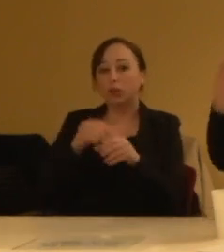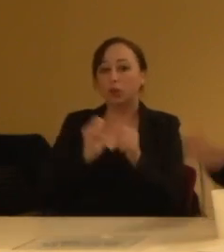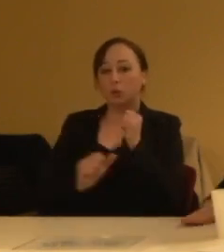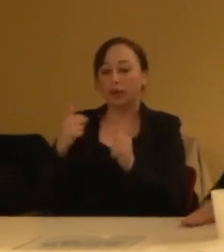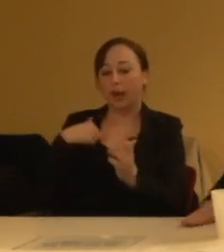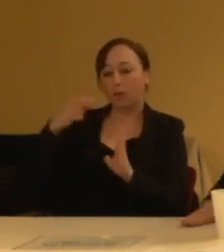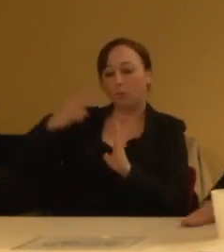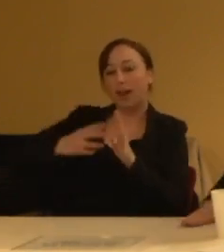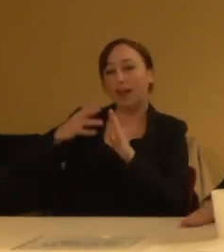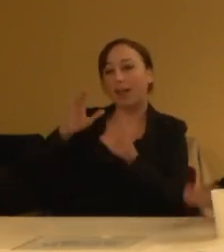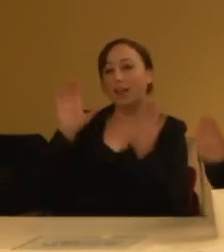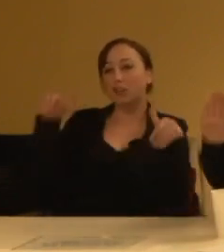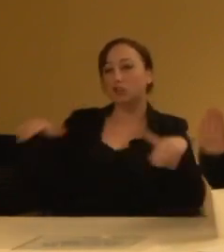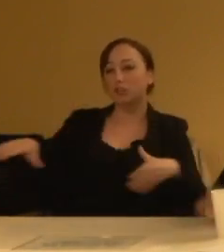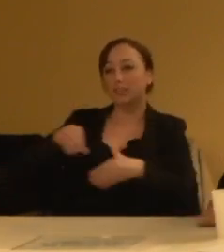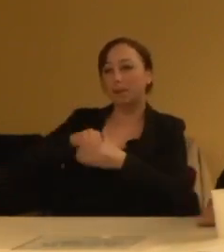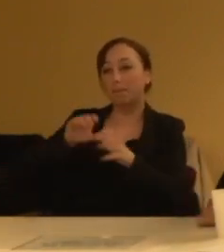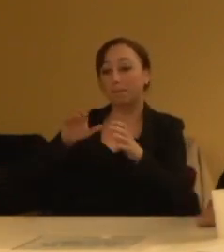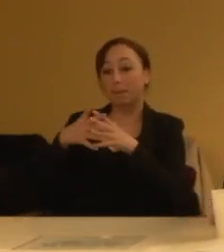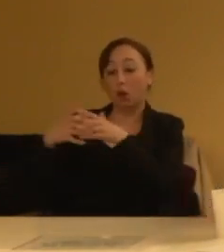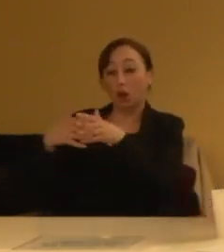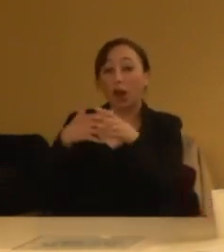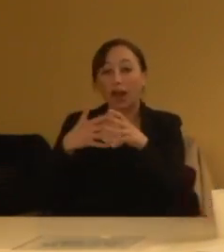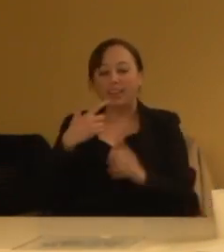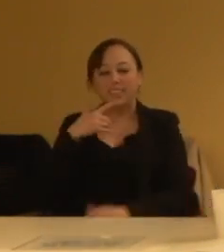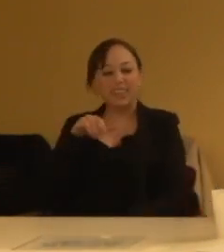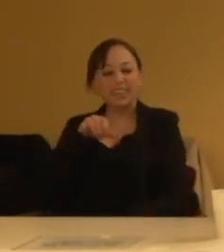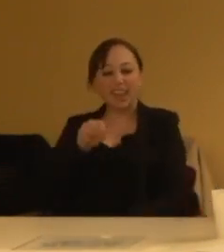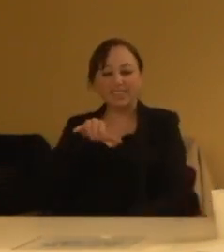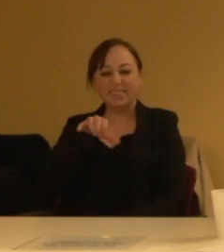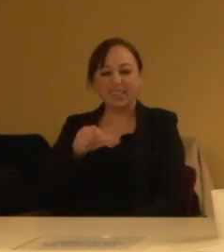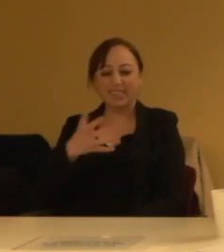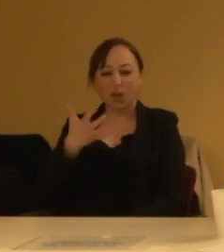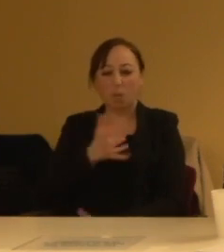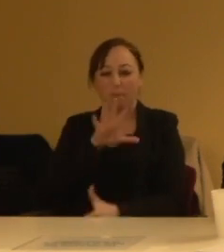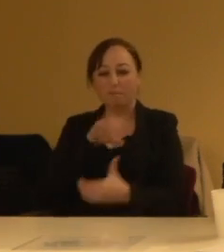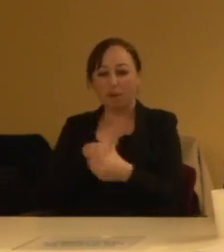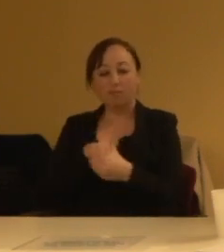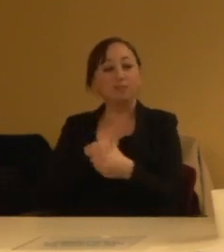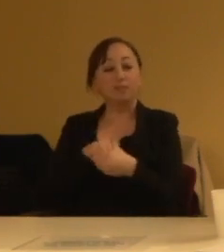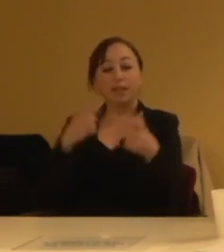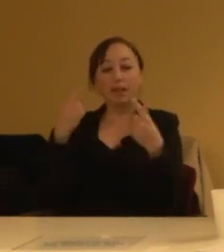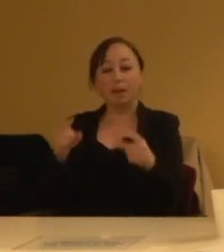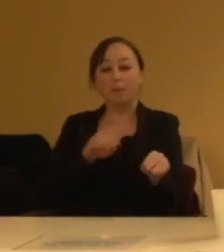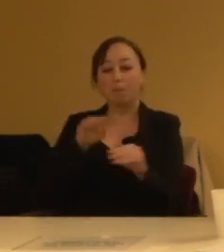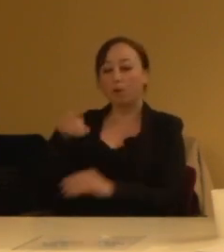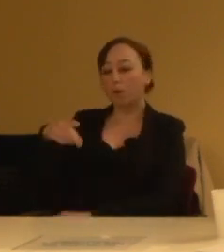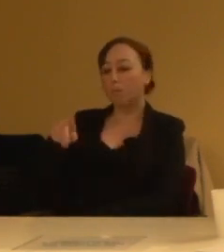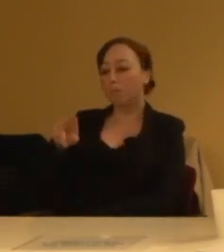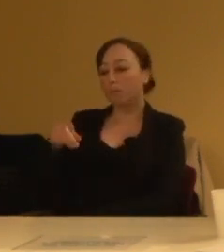"Yes, yes, sign me up!" And then I moved to Prague and I got all my theater training